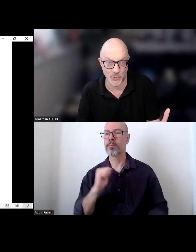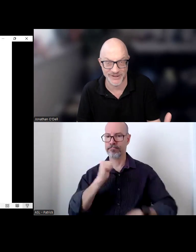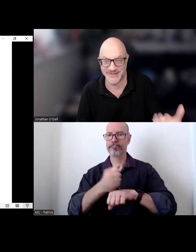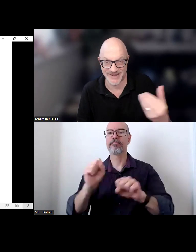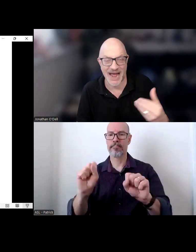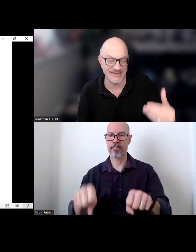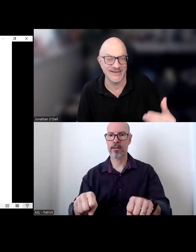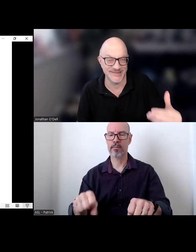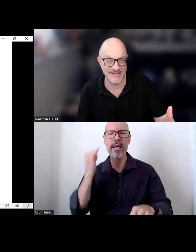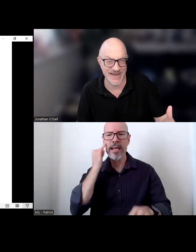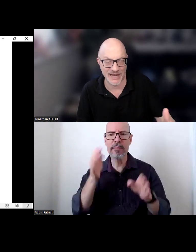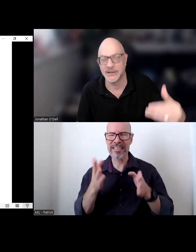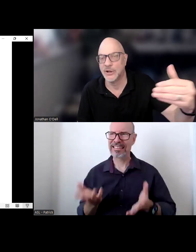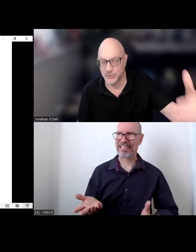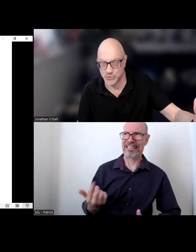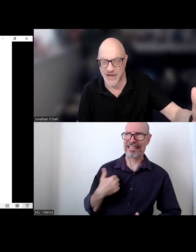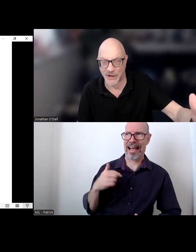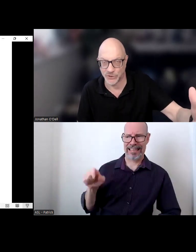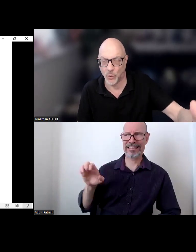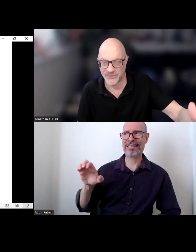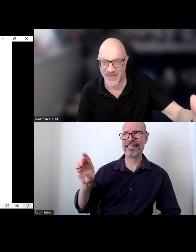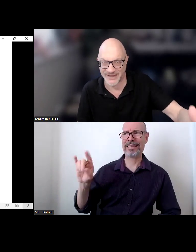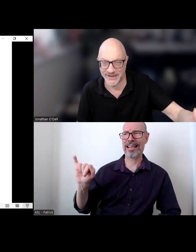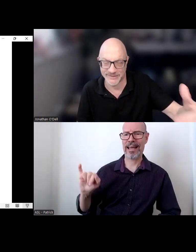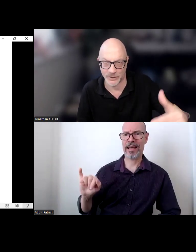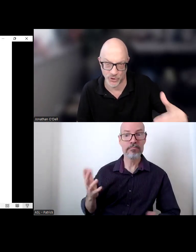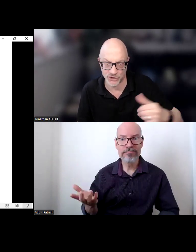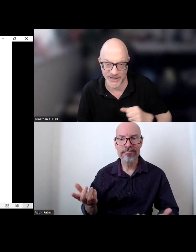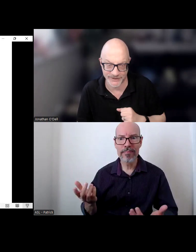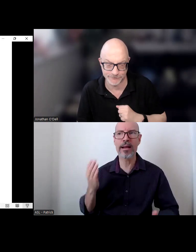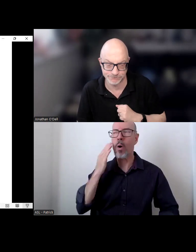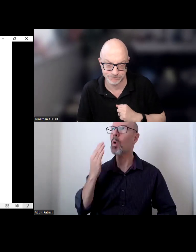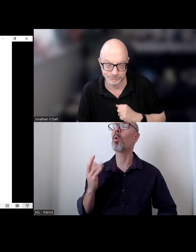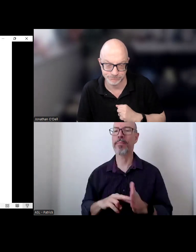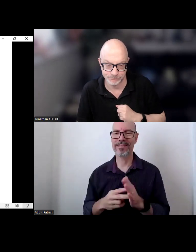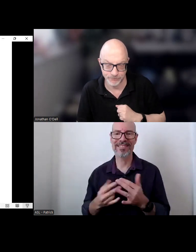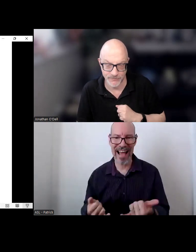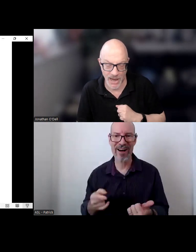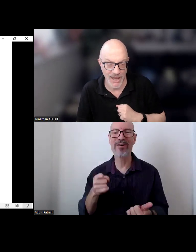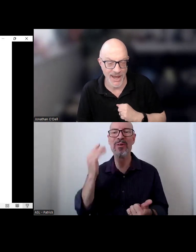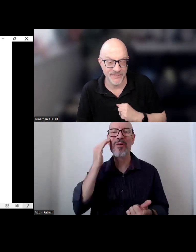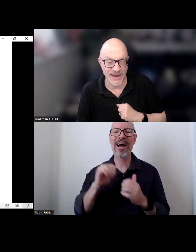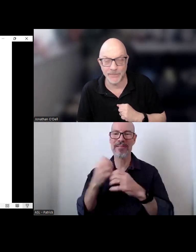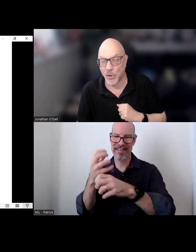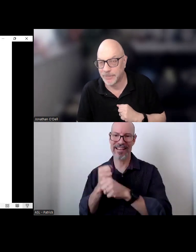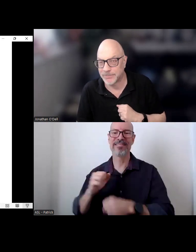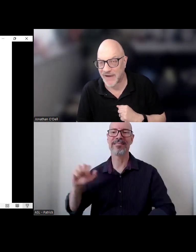So, if somebody ever reaches out to you with a special request and says I need a CDI, you now know what it is and where to get it.